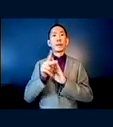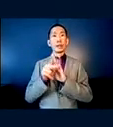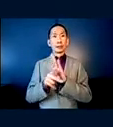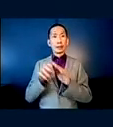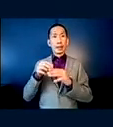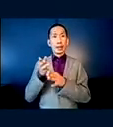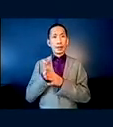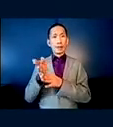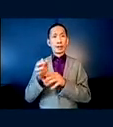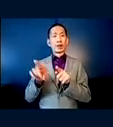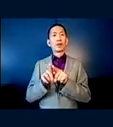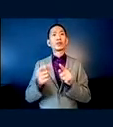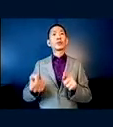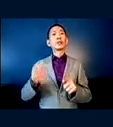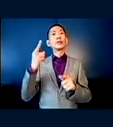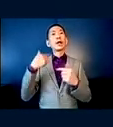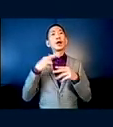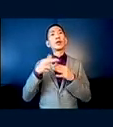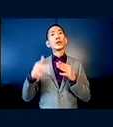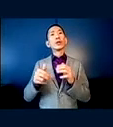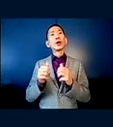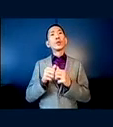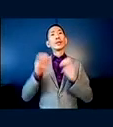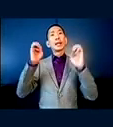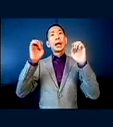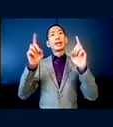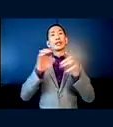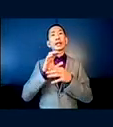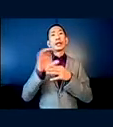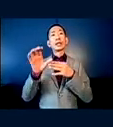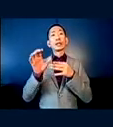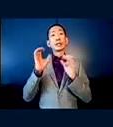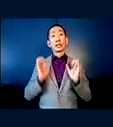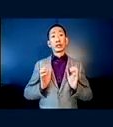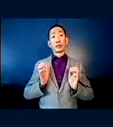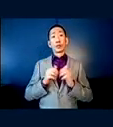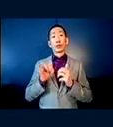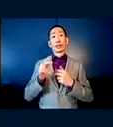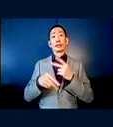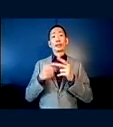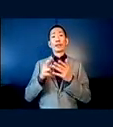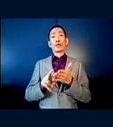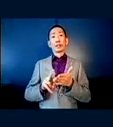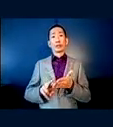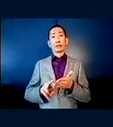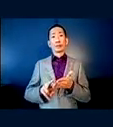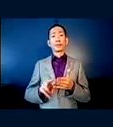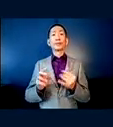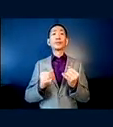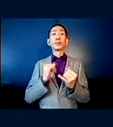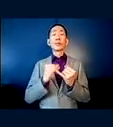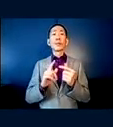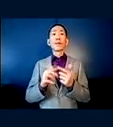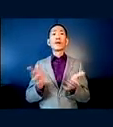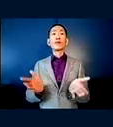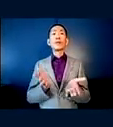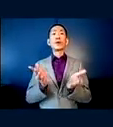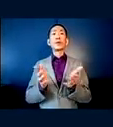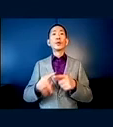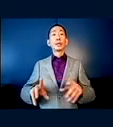POLICIES IN THE FIELD, AS WELL AS UNDERSTAND AND BE EDUCATED CONSUMER OF THIS TYPE OF RESEARCH.